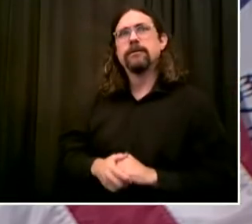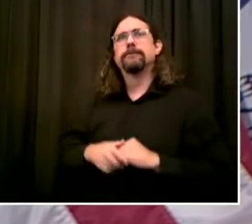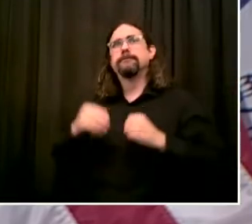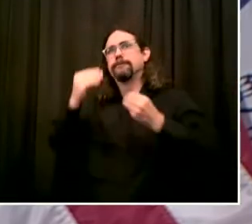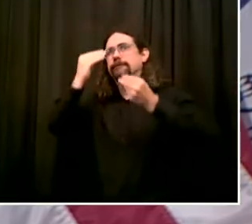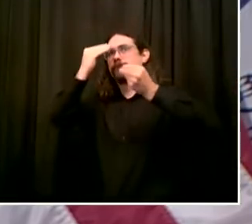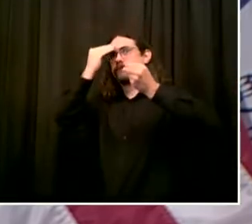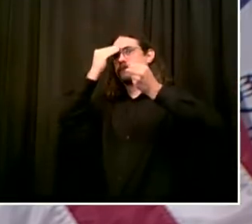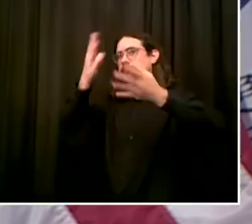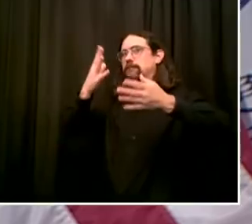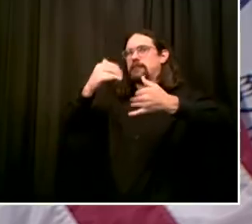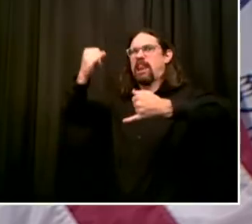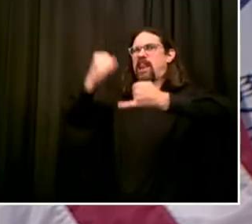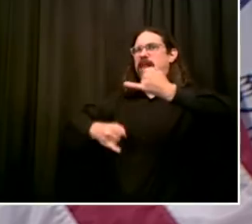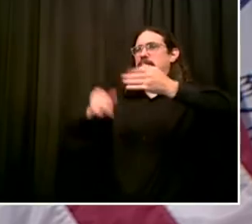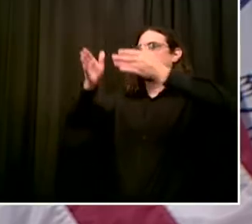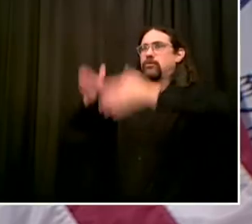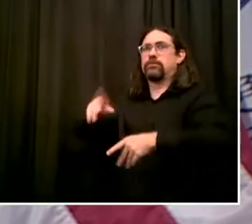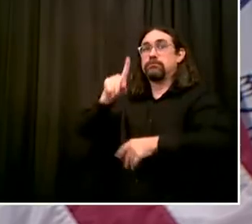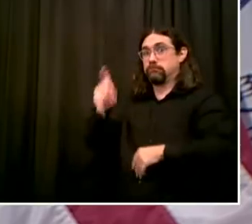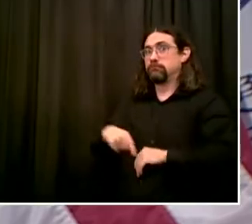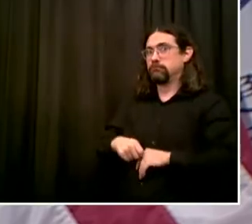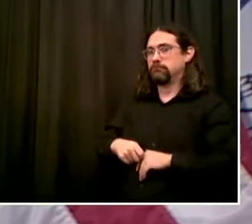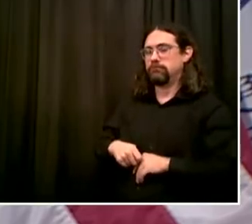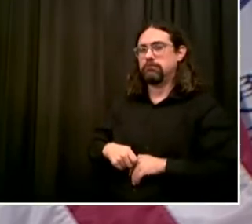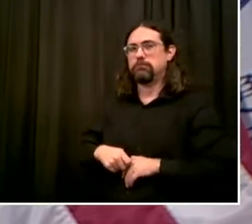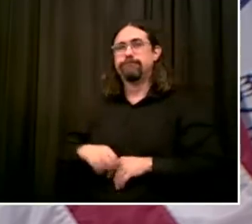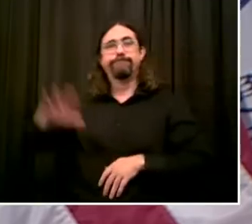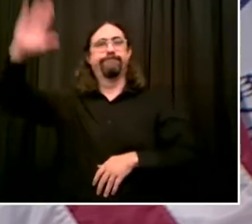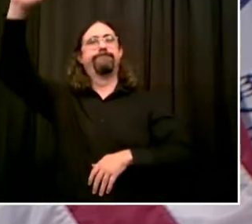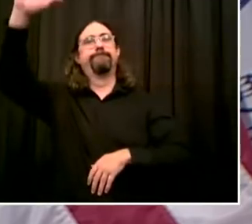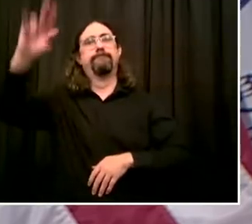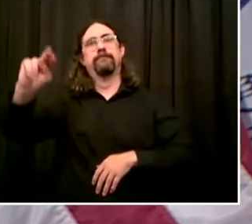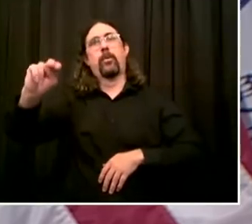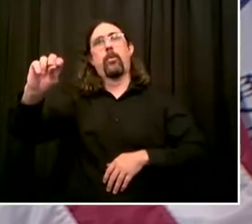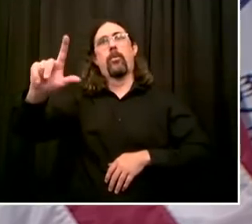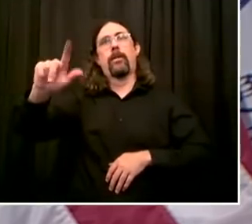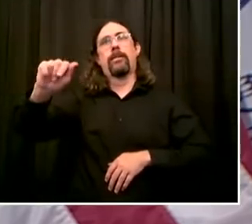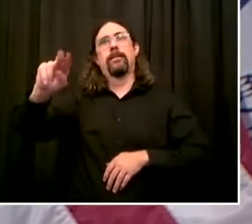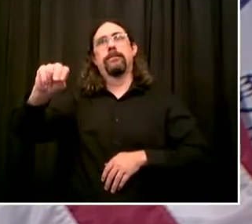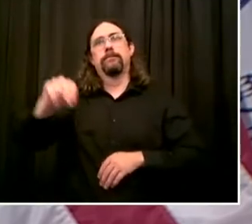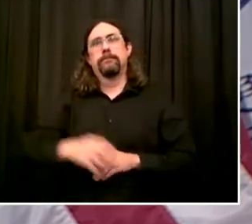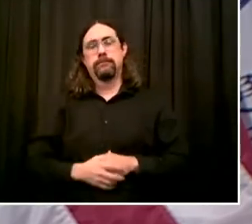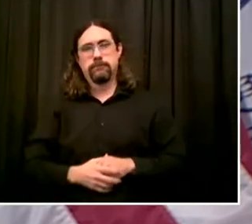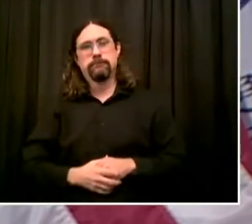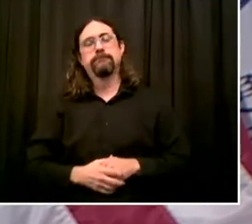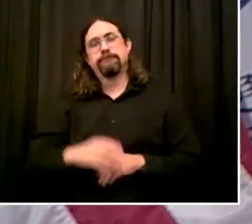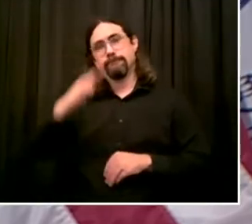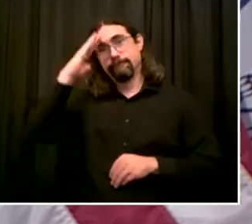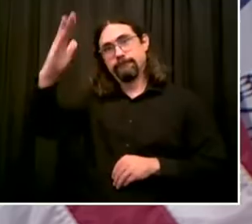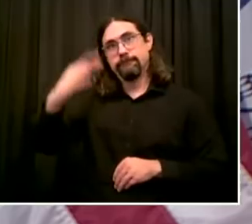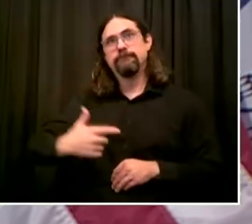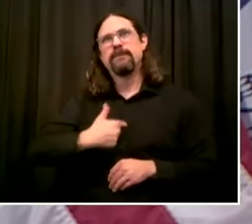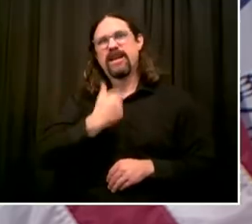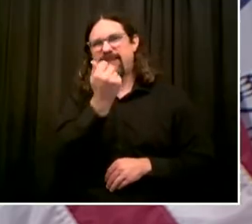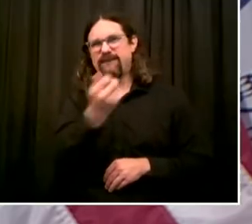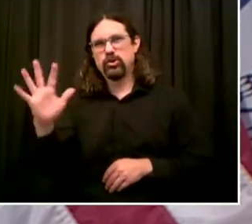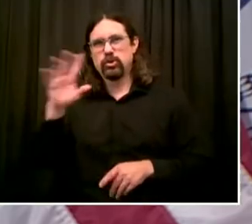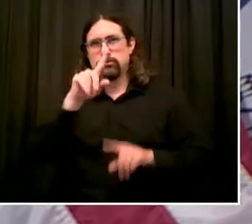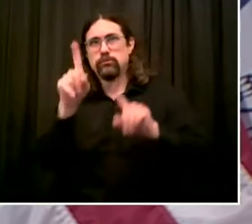WE HAVE NO ONE.